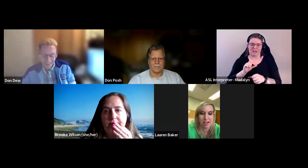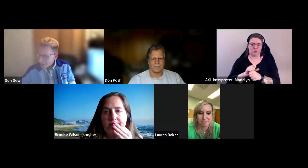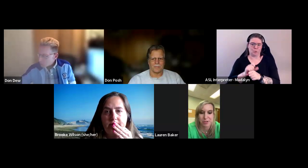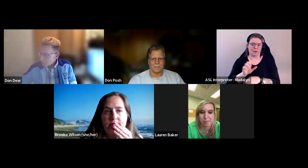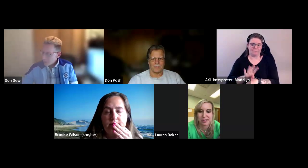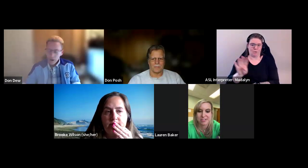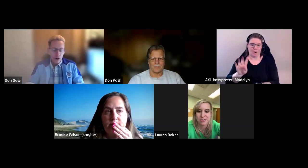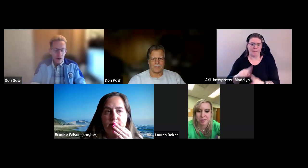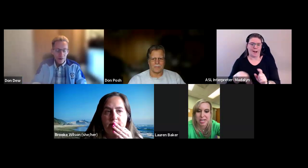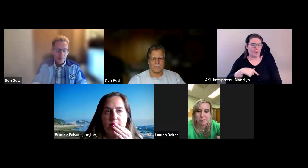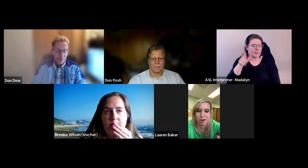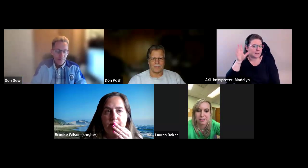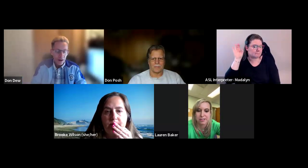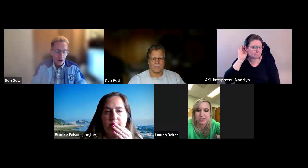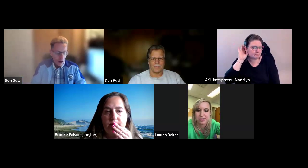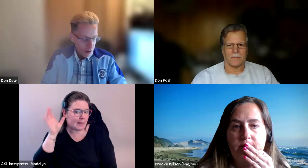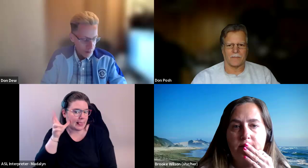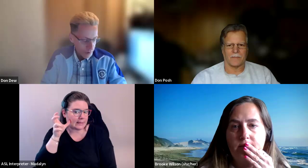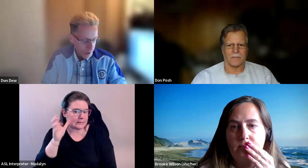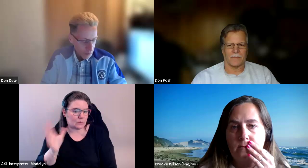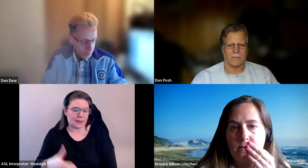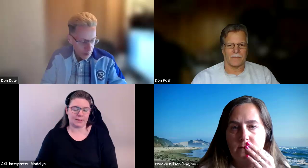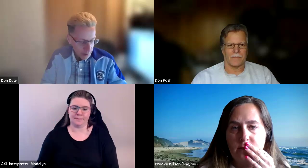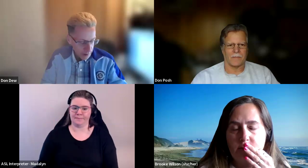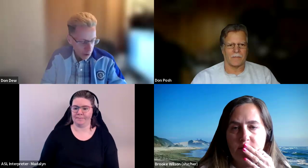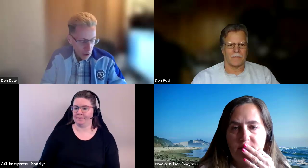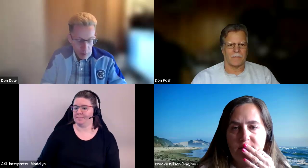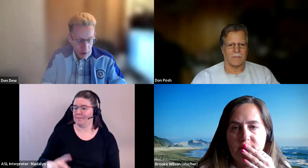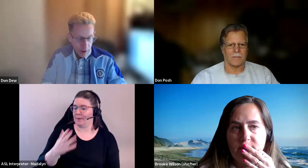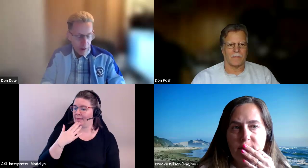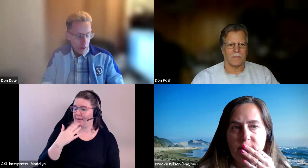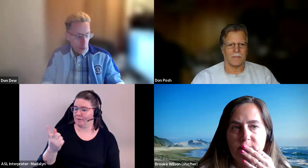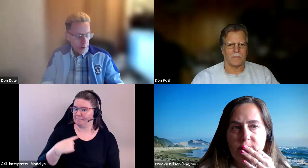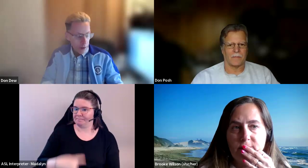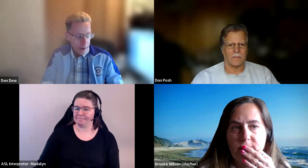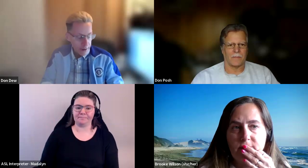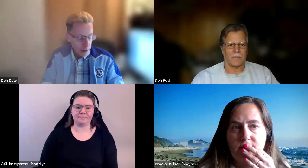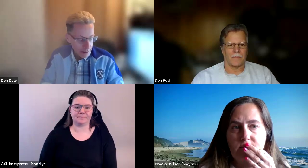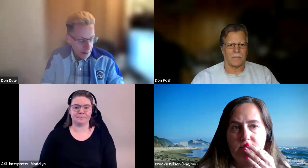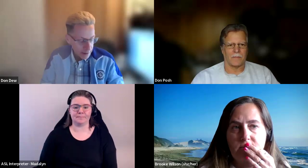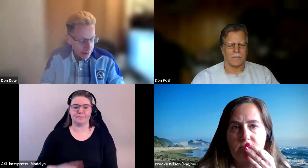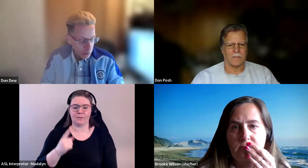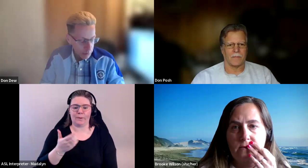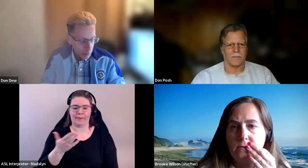Lauren Baker: So I'm gonna turn my camera off. Don Dew: Awesome. Thank you for being here. Don Dew: One thing I did not say is